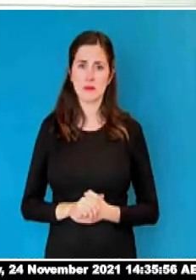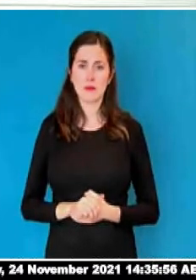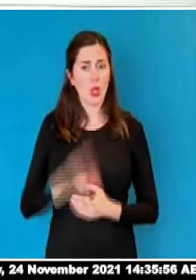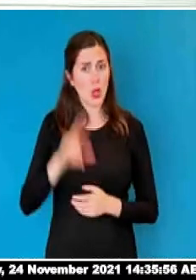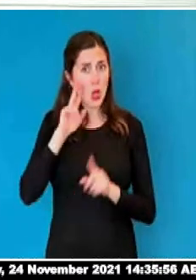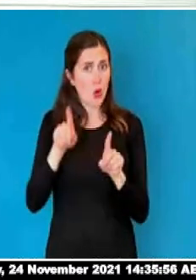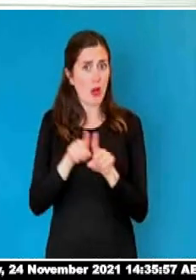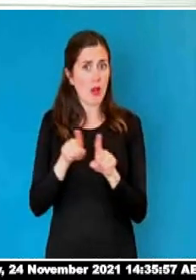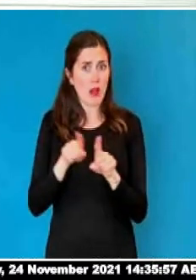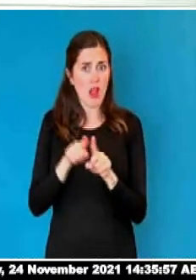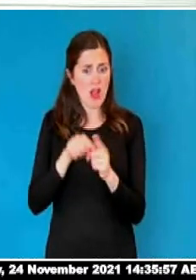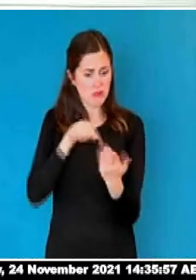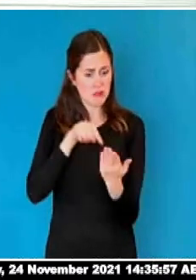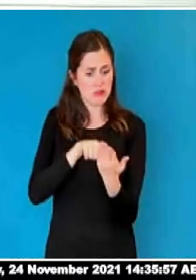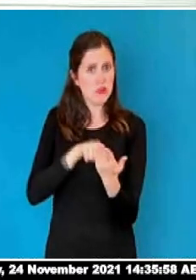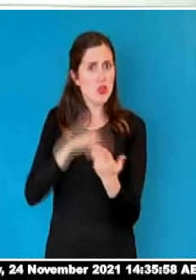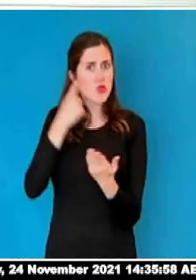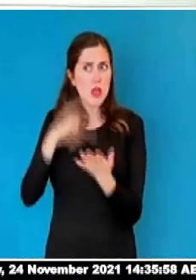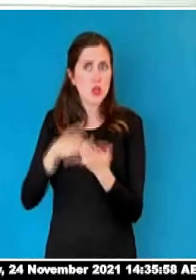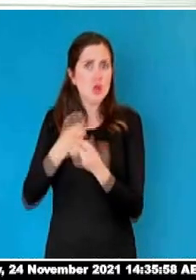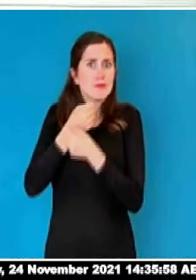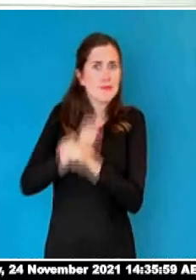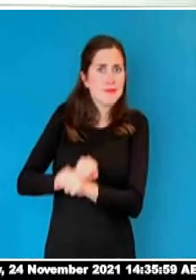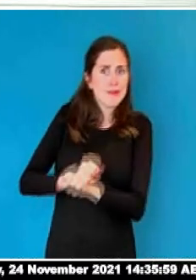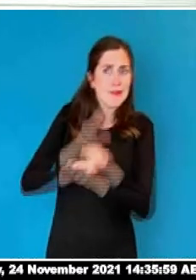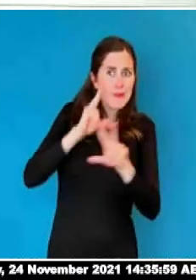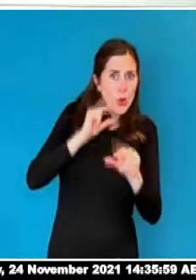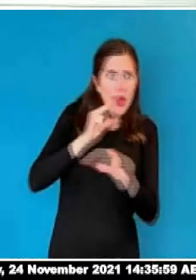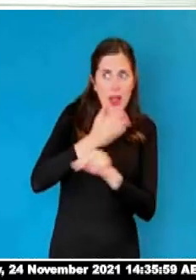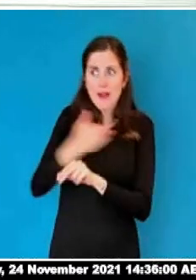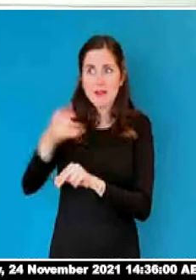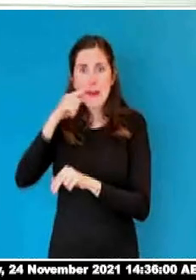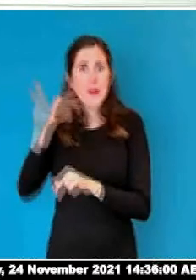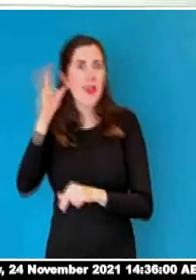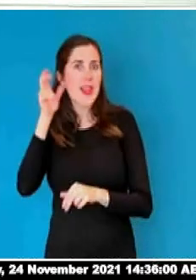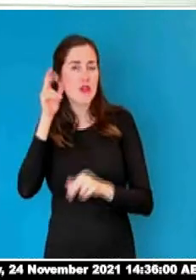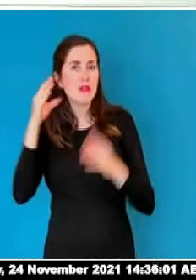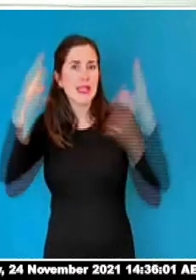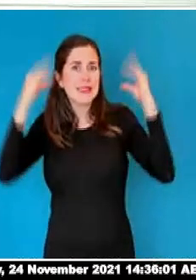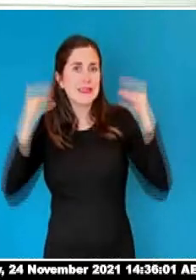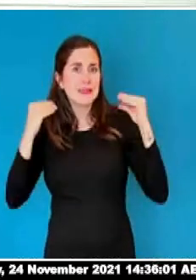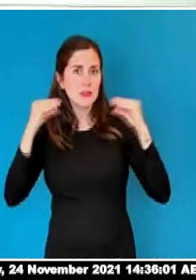contained within the code. MS EASTMAN: But the code, for example, does not address the